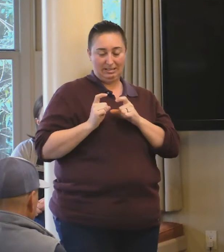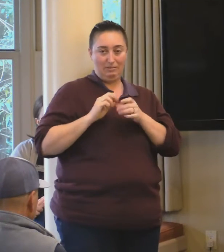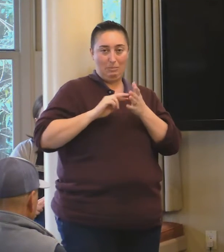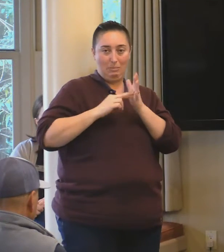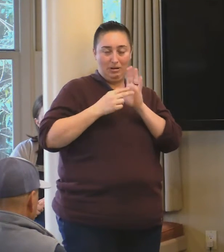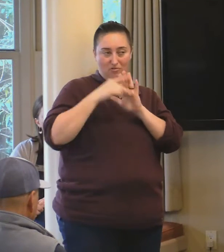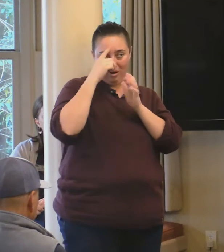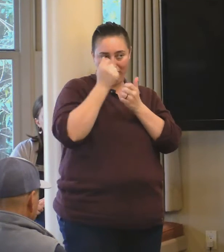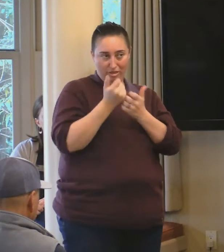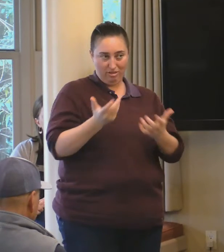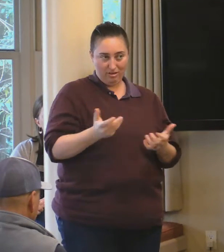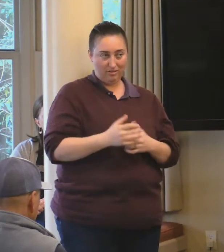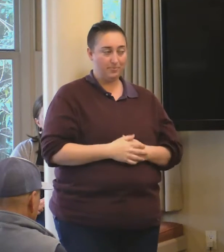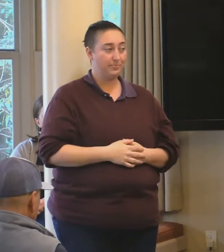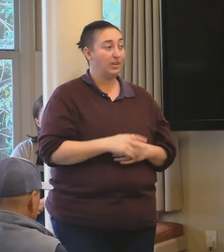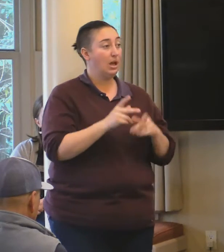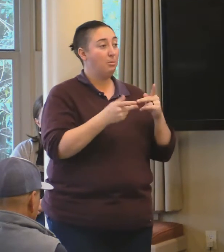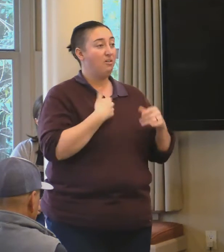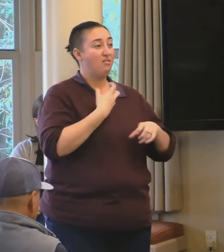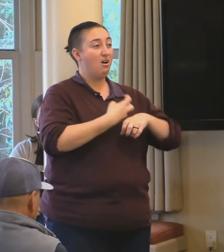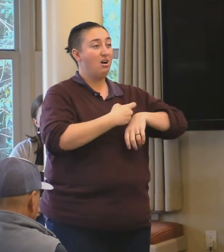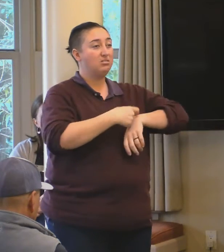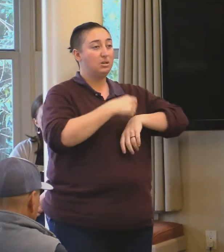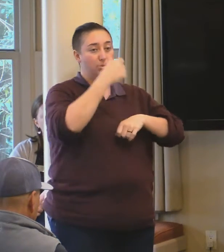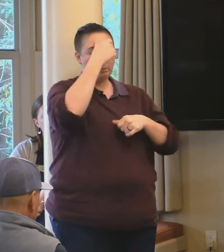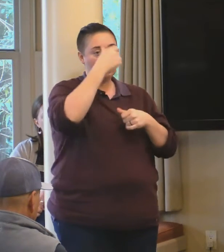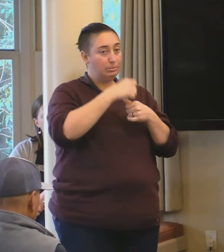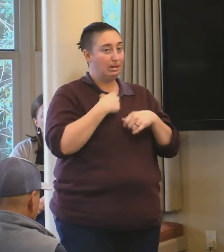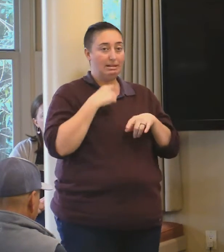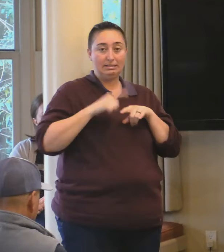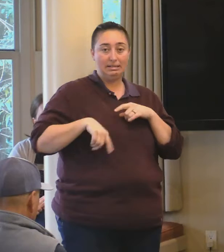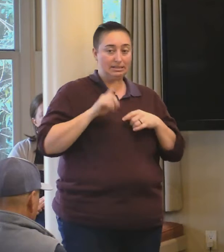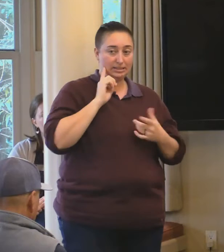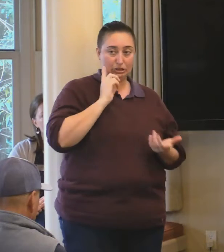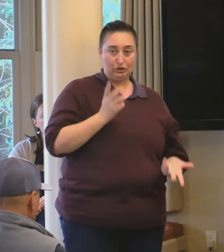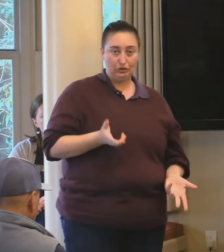meaning. People have a hard time remembering that you cannot